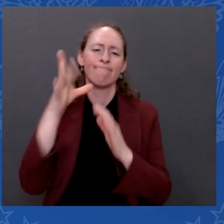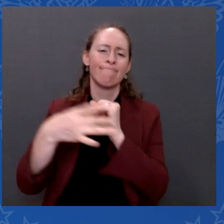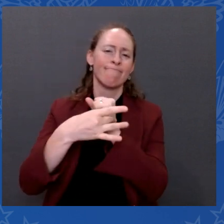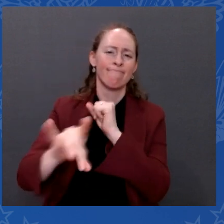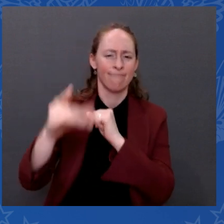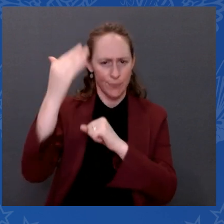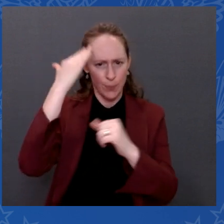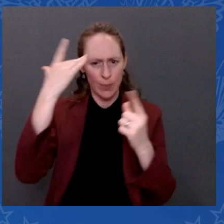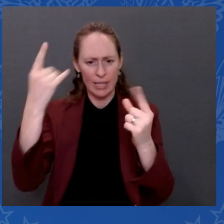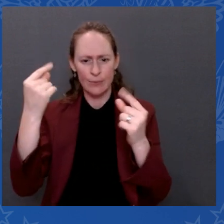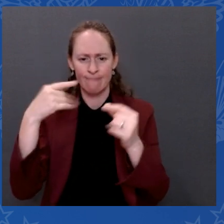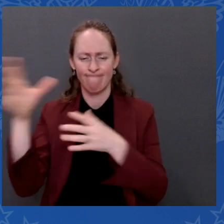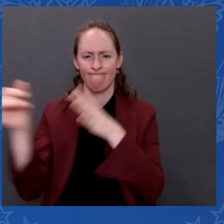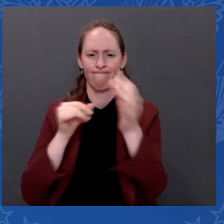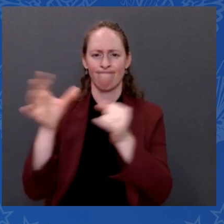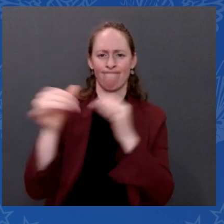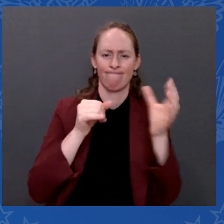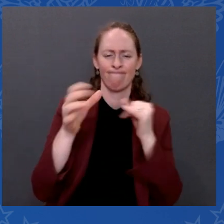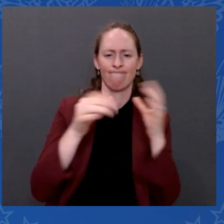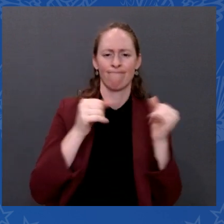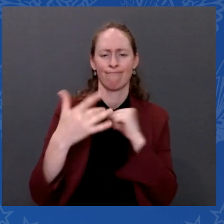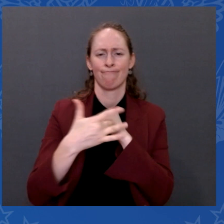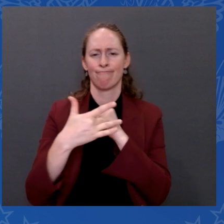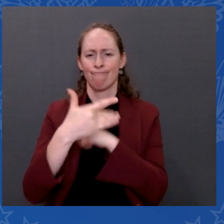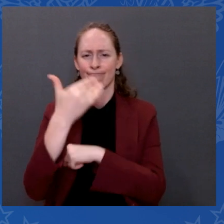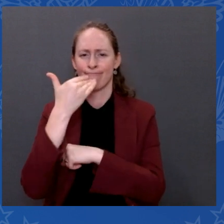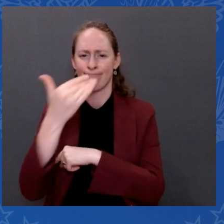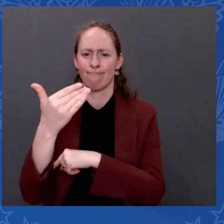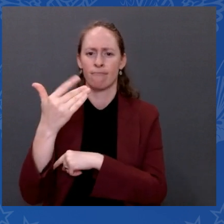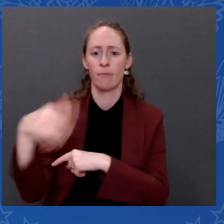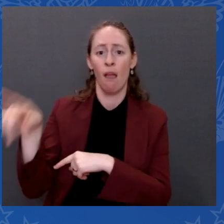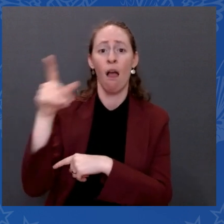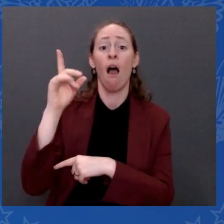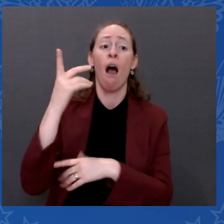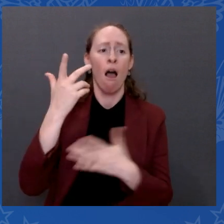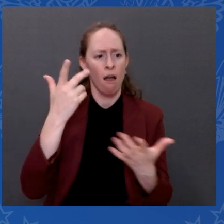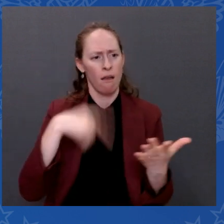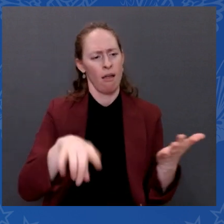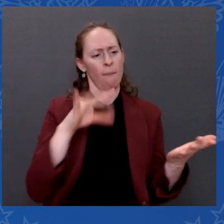or but support technology hubs all across America,